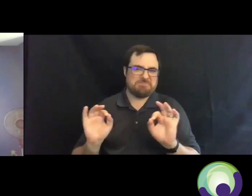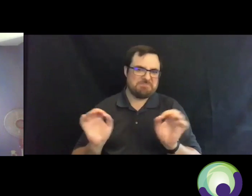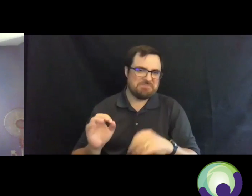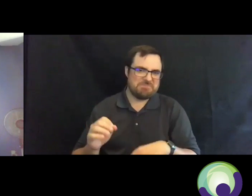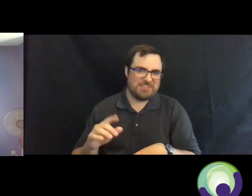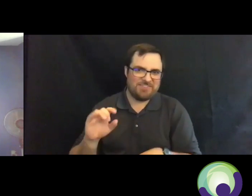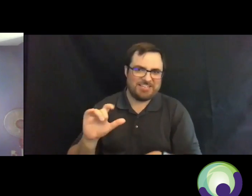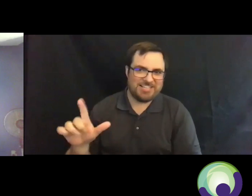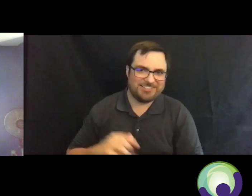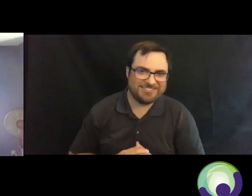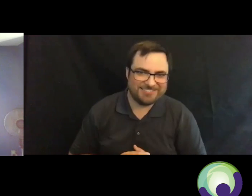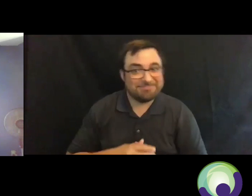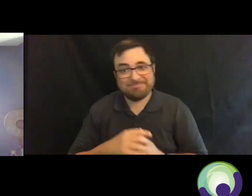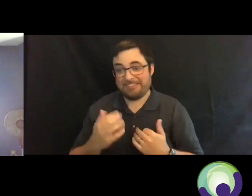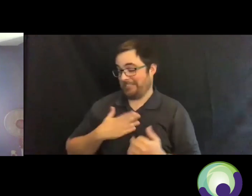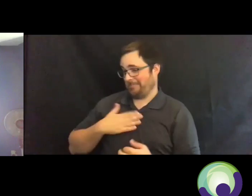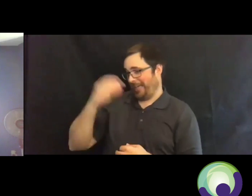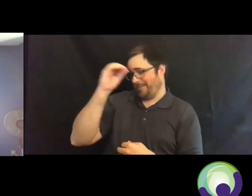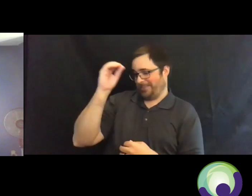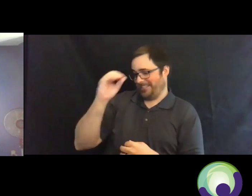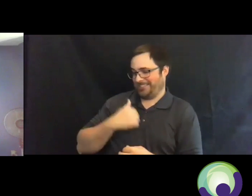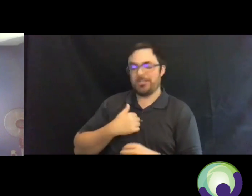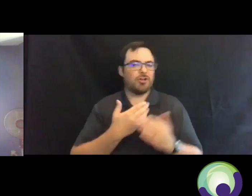That's just my opinion mind you. Heidi: Thank you for sharing that.